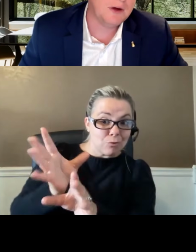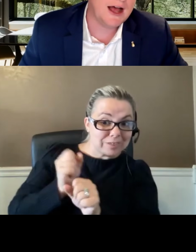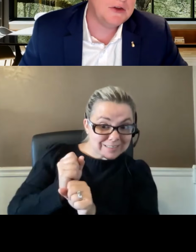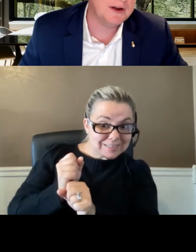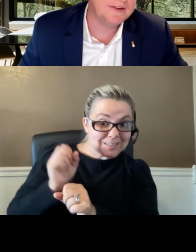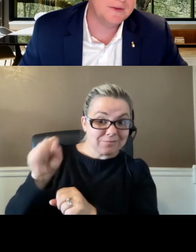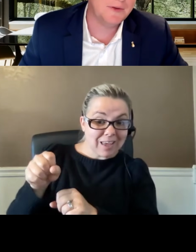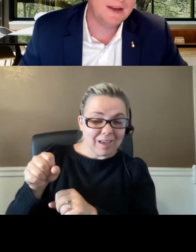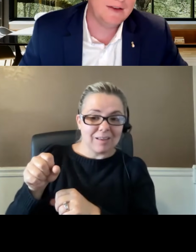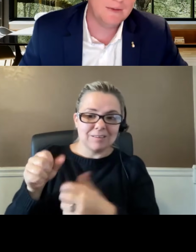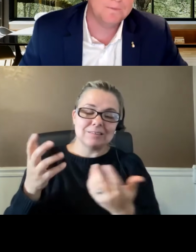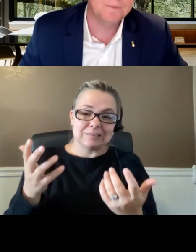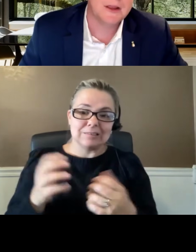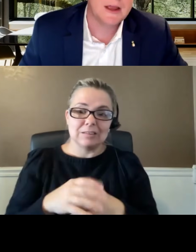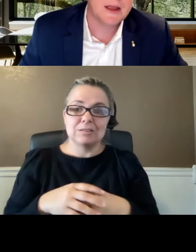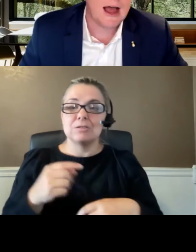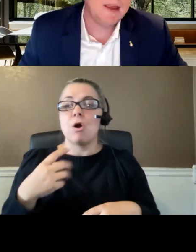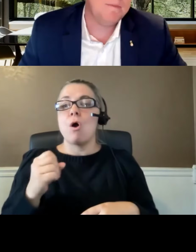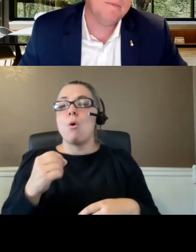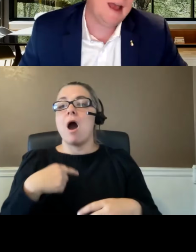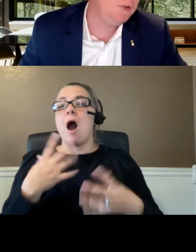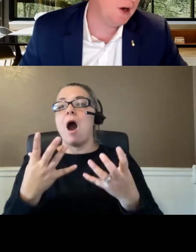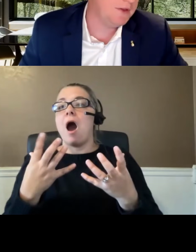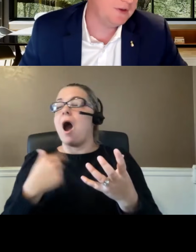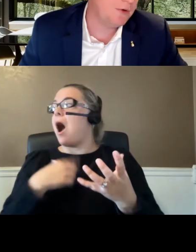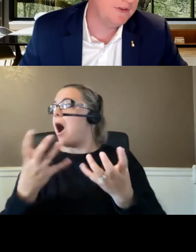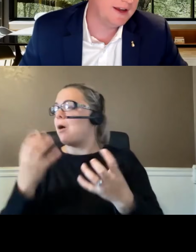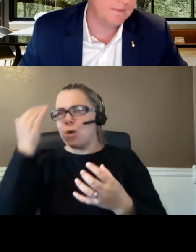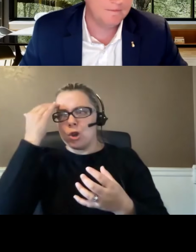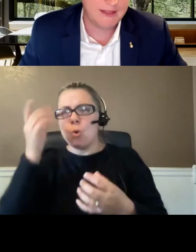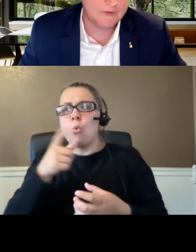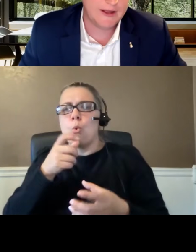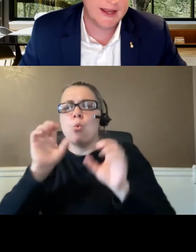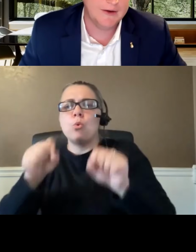talk to on your accessibility team? I may have to start with a support ticket, that's fine,